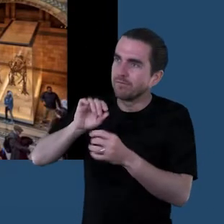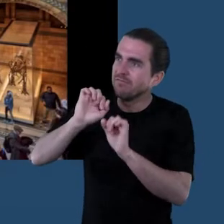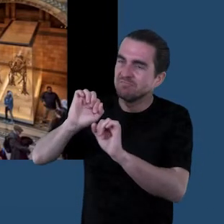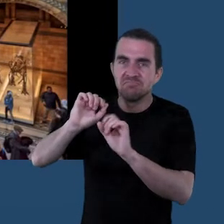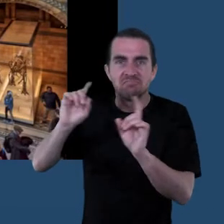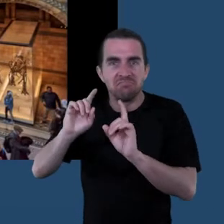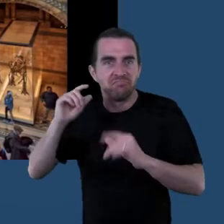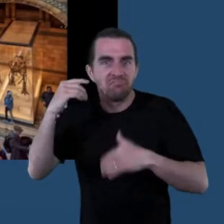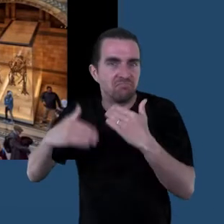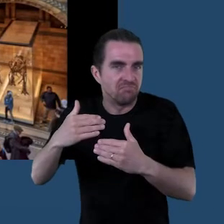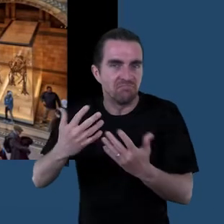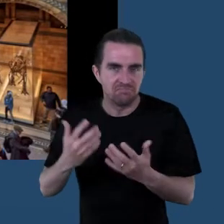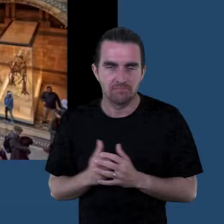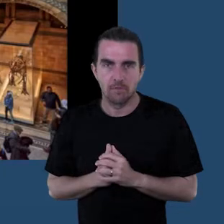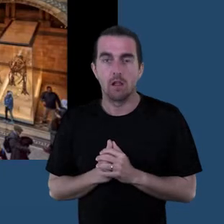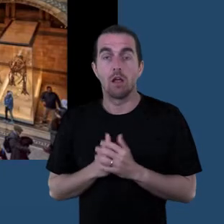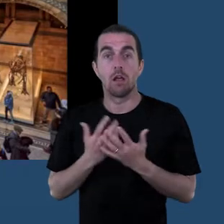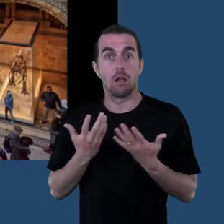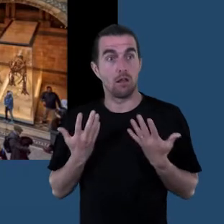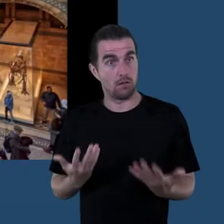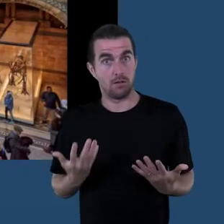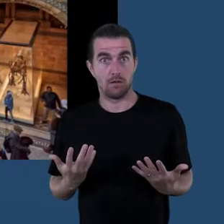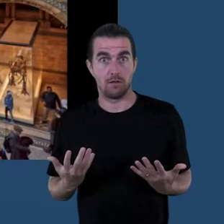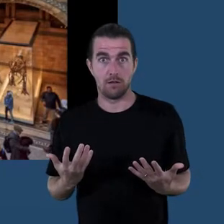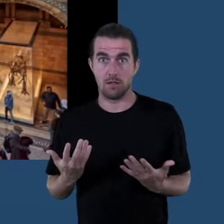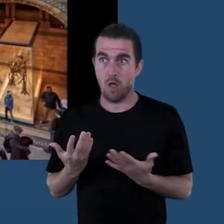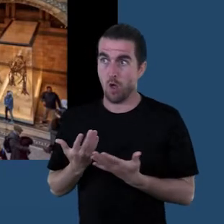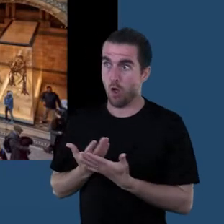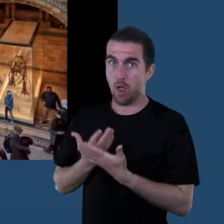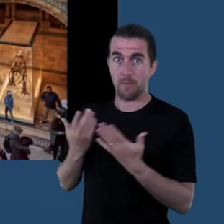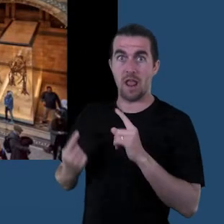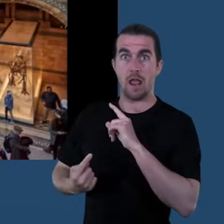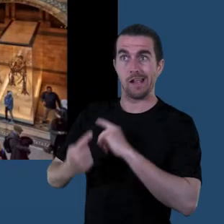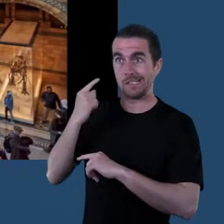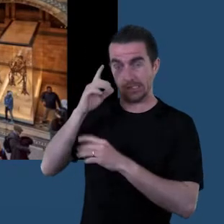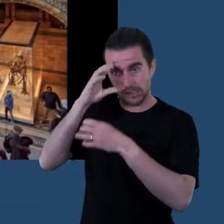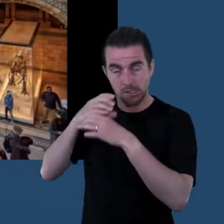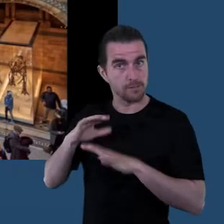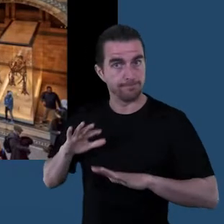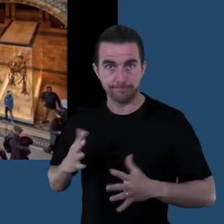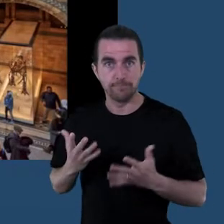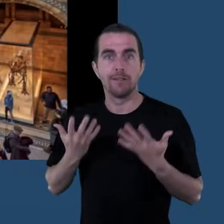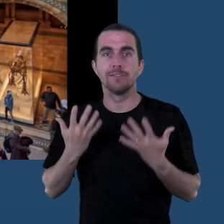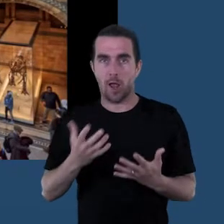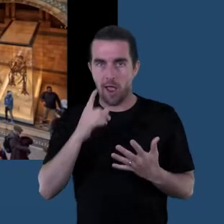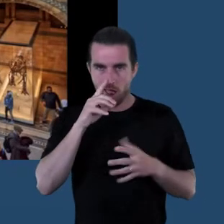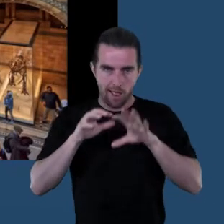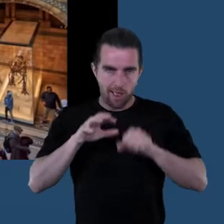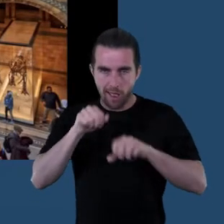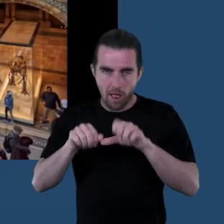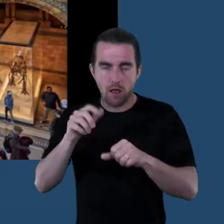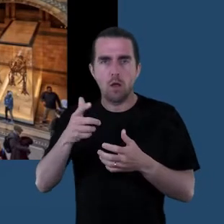and the breeding intervals and comparing that with the modern day. And it helps to, do you think about conservation planning,